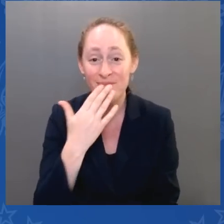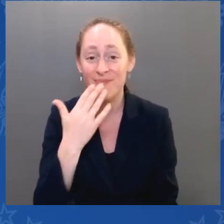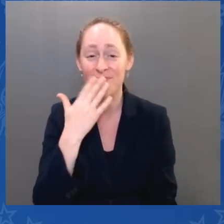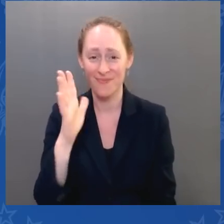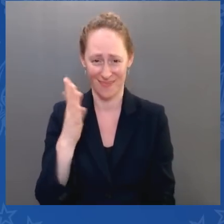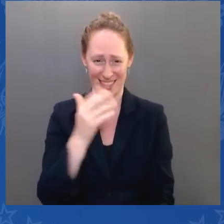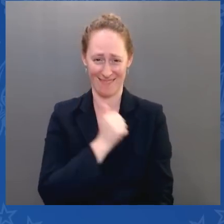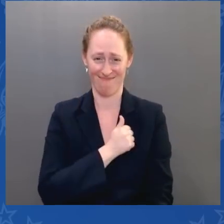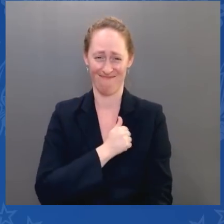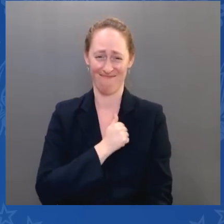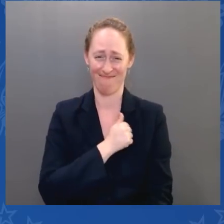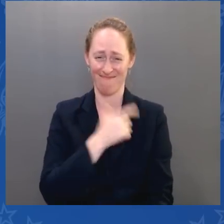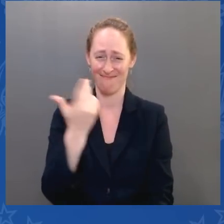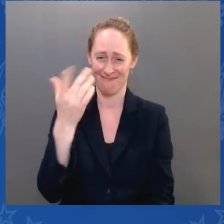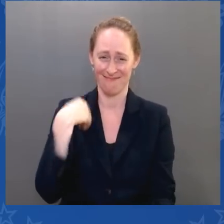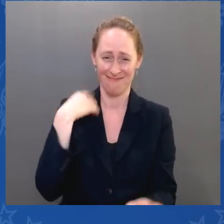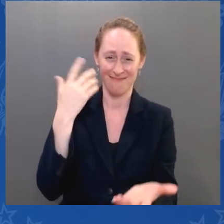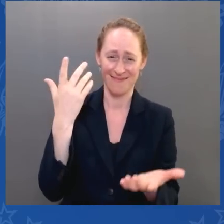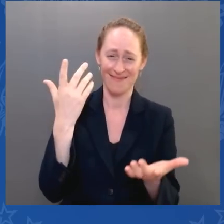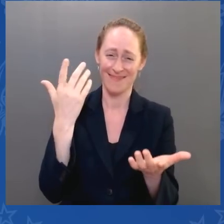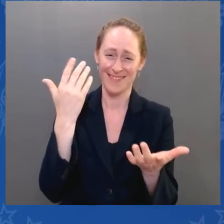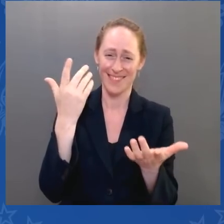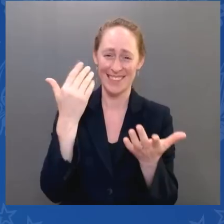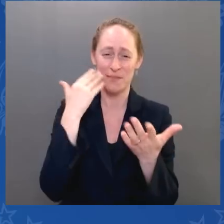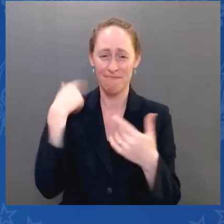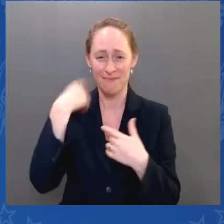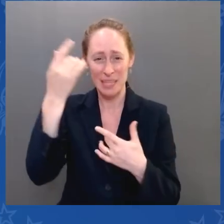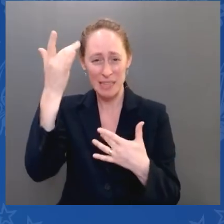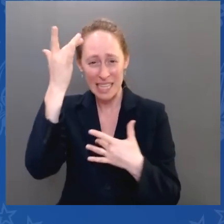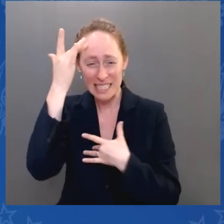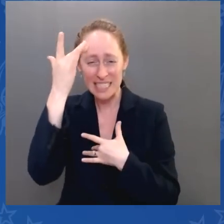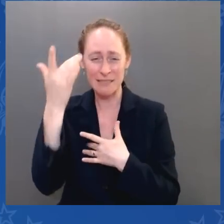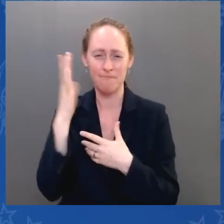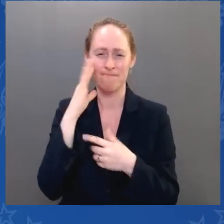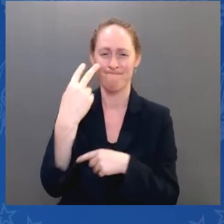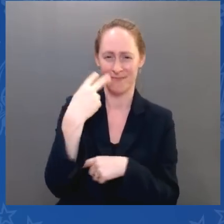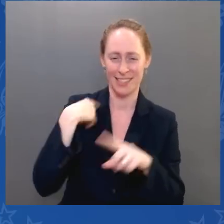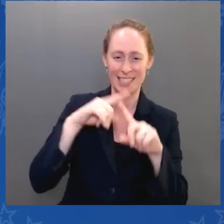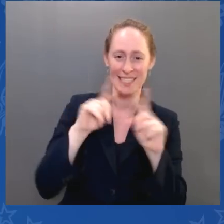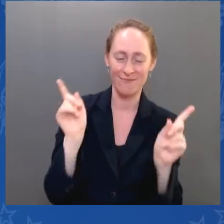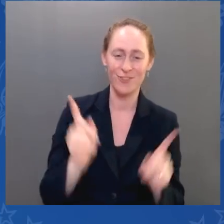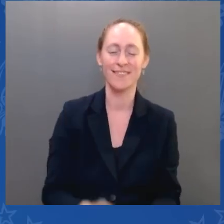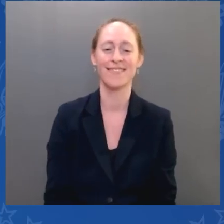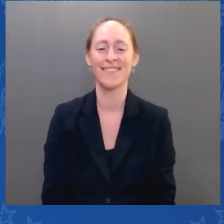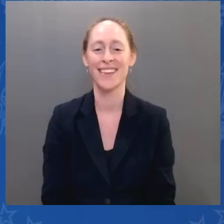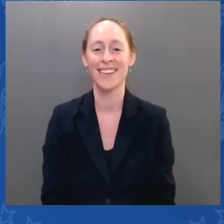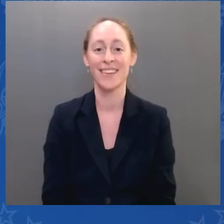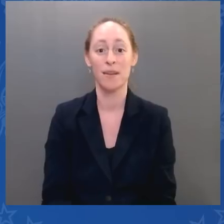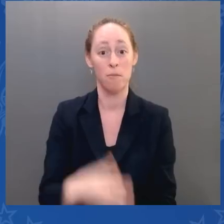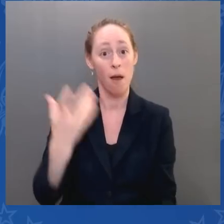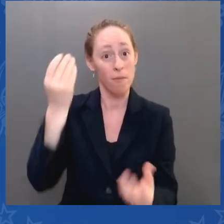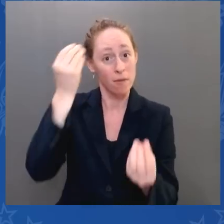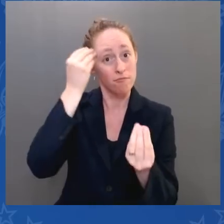and we have some really good news: Gas prices are coming down. In fact, gas prices have fallen every day this summer